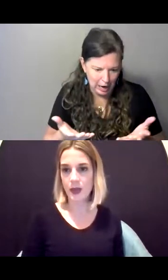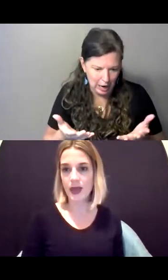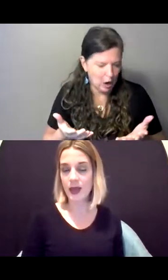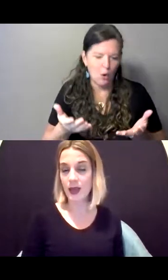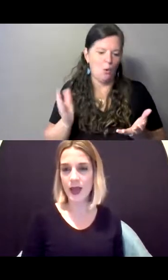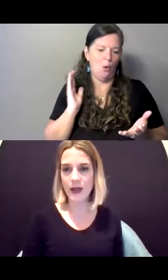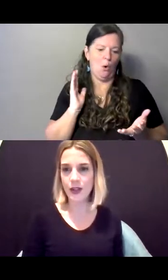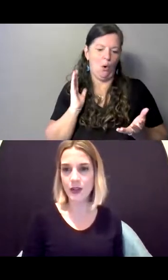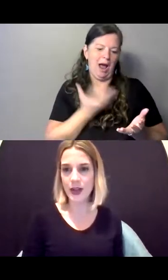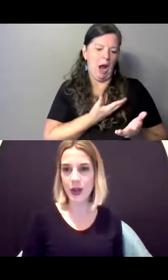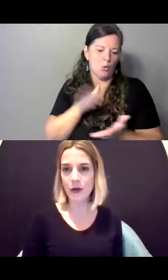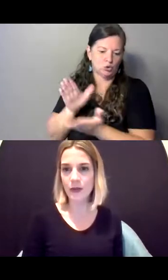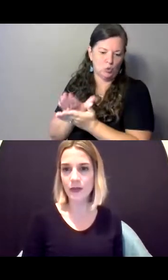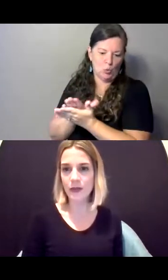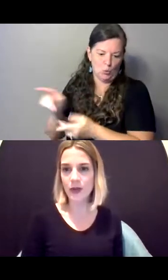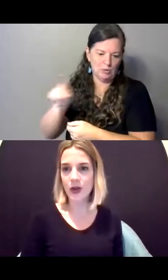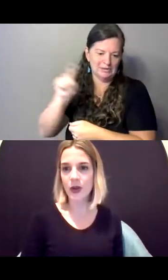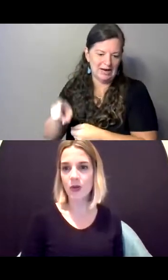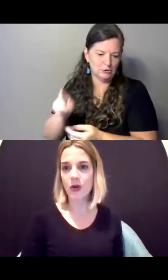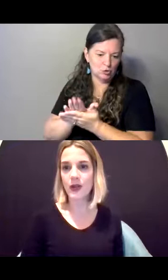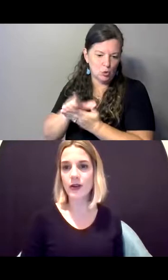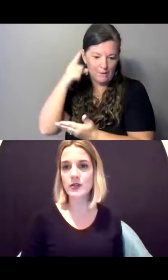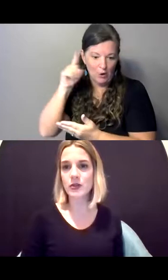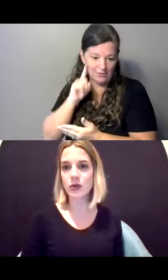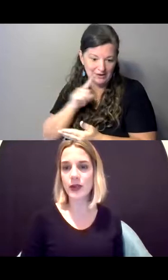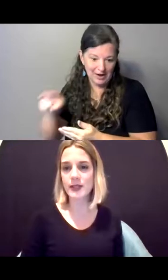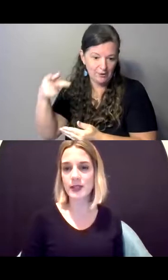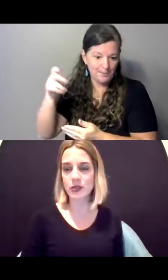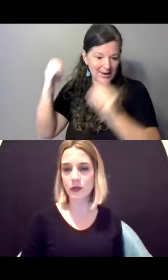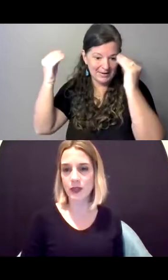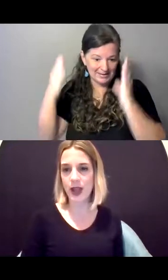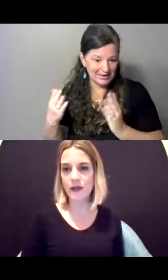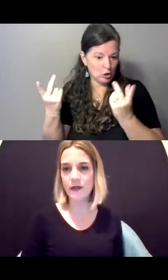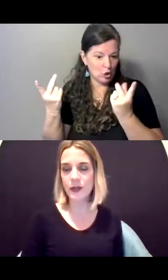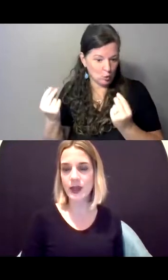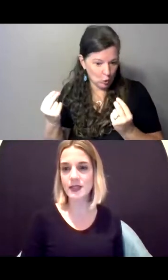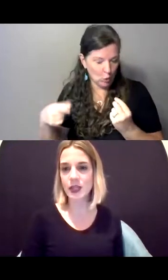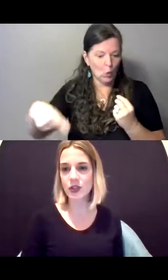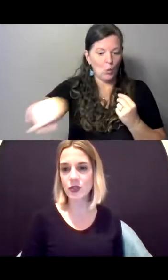PE how can you do that at home? Well, at our school at Texas School for the Deaf, the PE teachers,